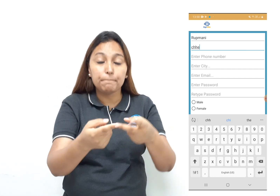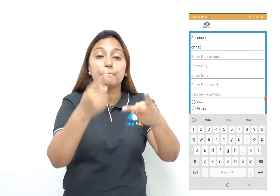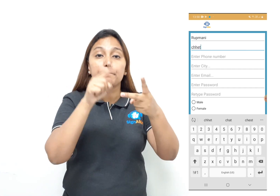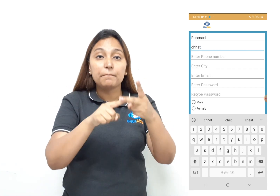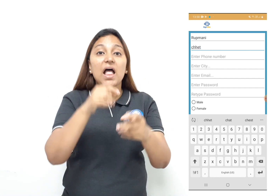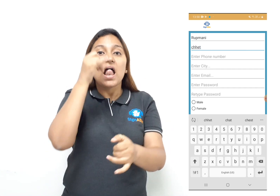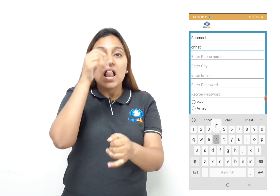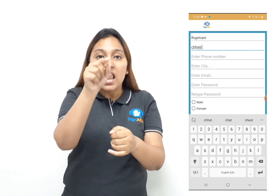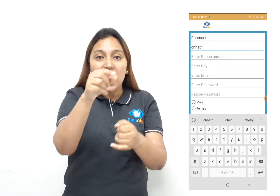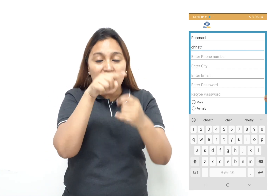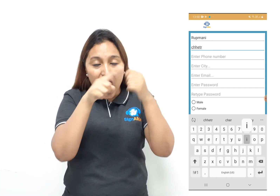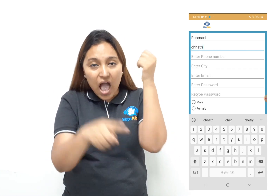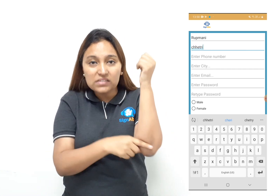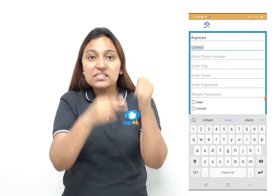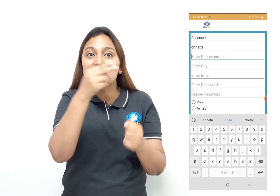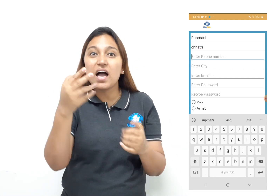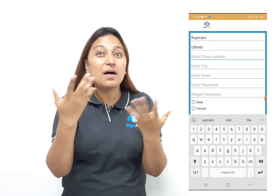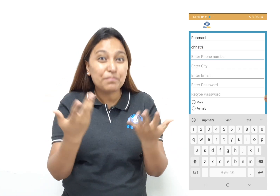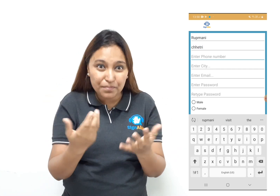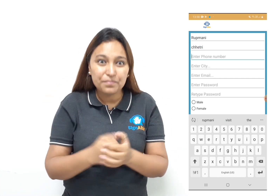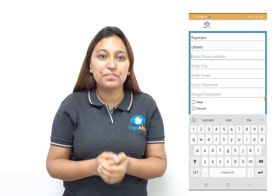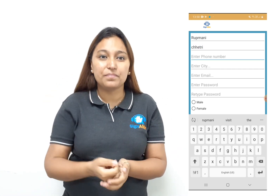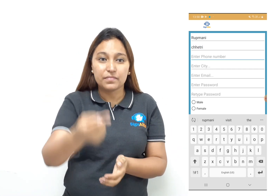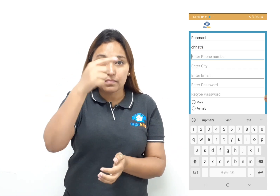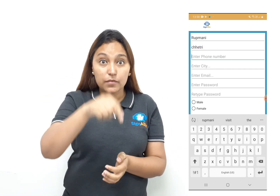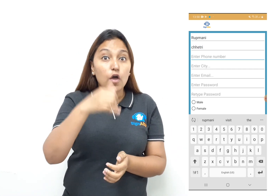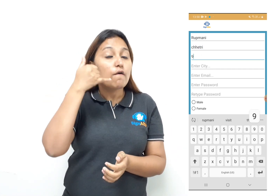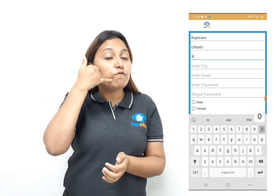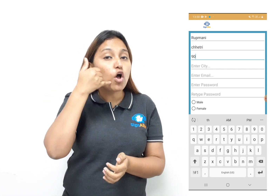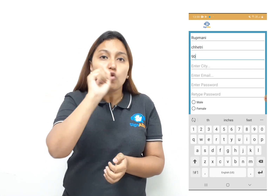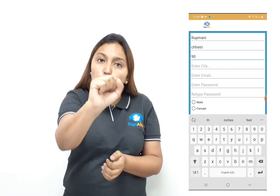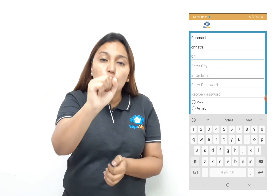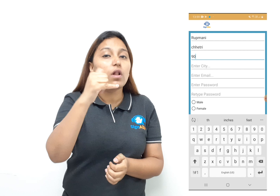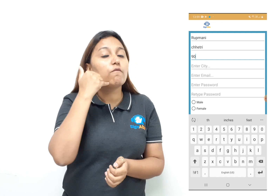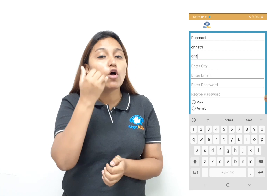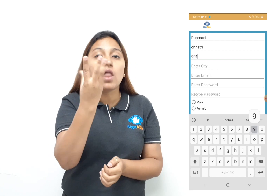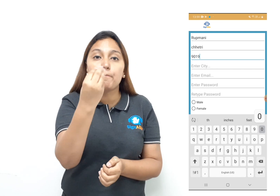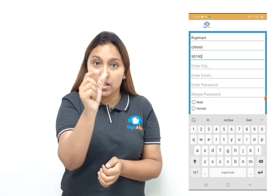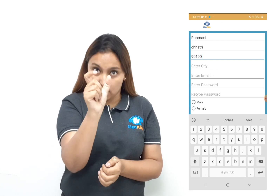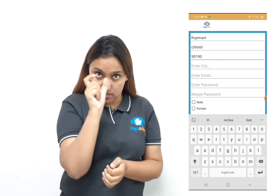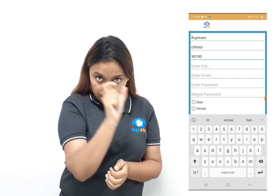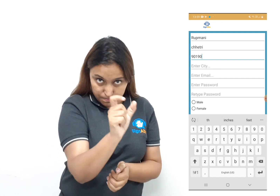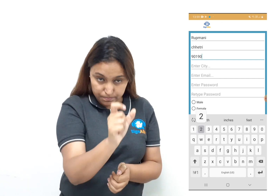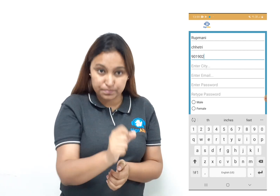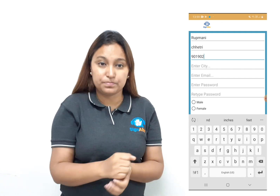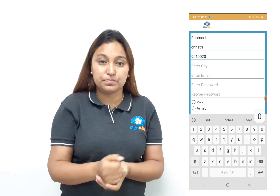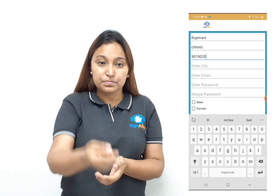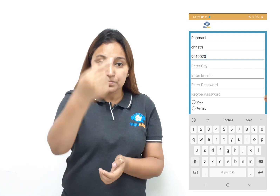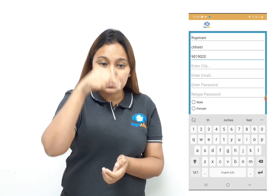You will need to enter your First Name, Last Name and Phone Number...